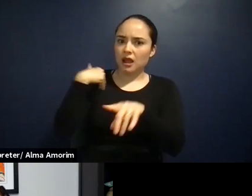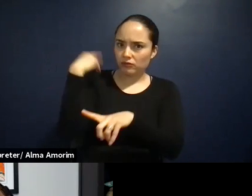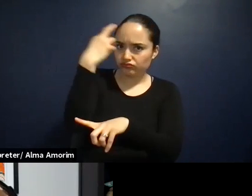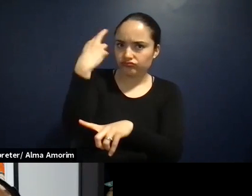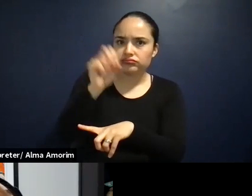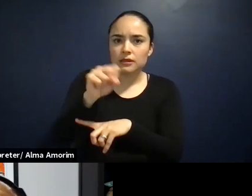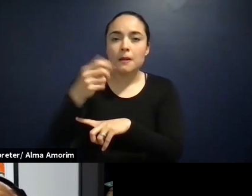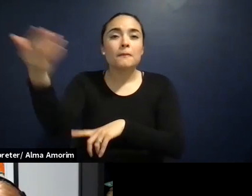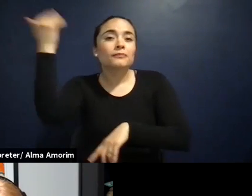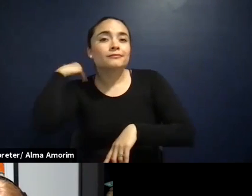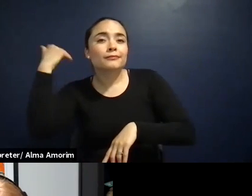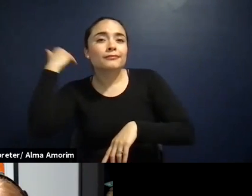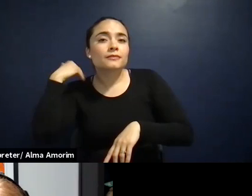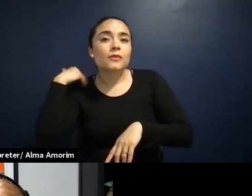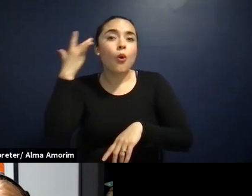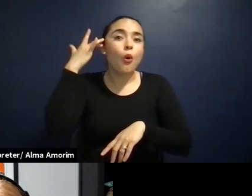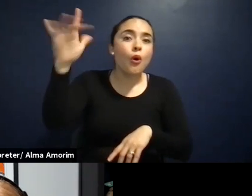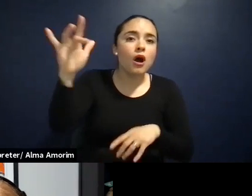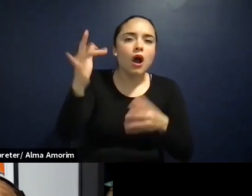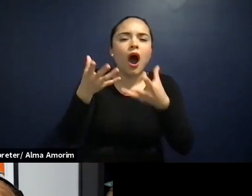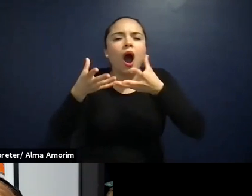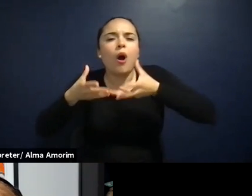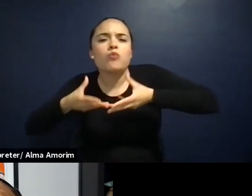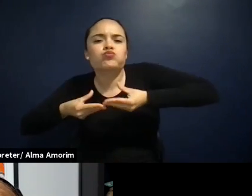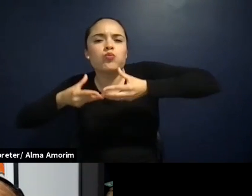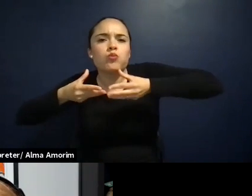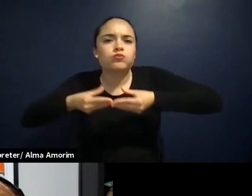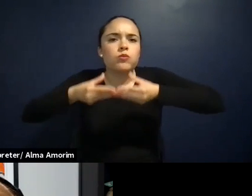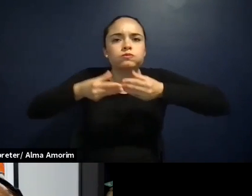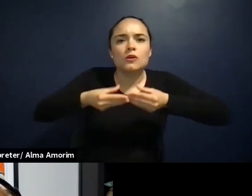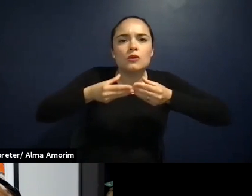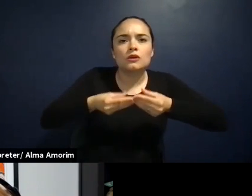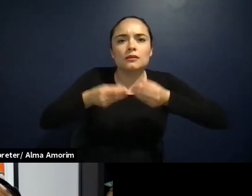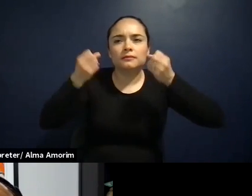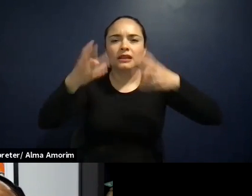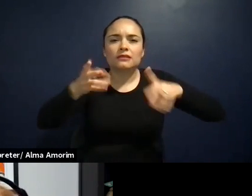properties of all the metals that we have. It would be used for wiring if it wasn't so expensive,